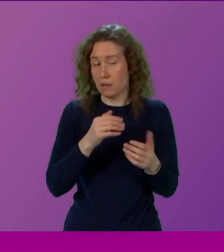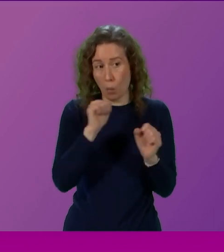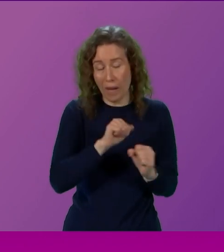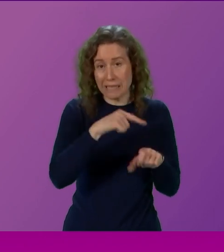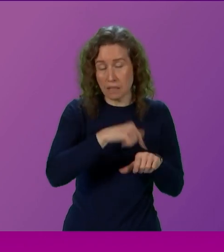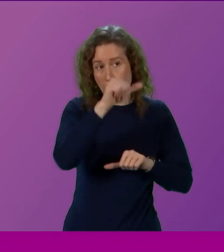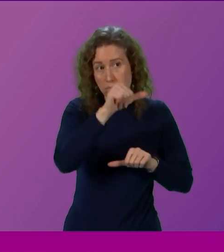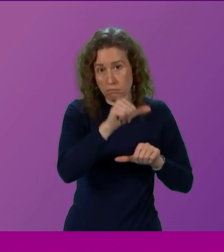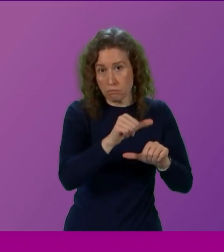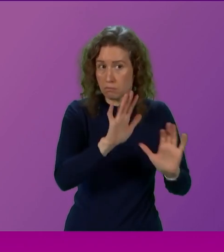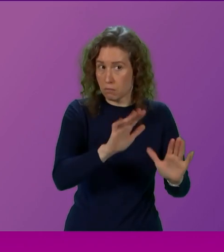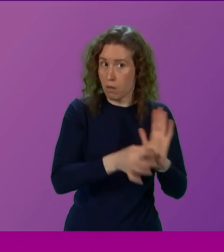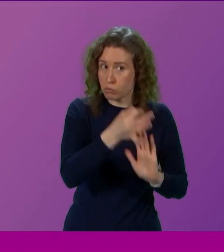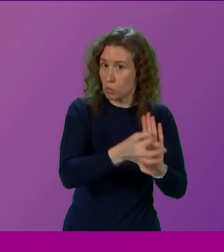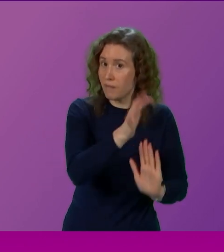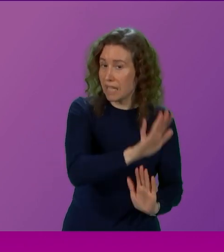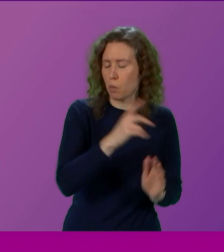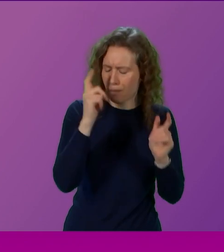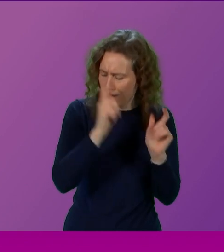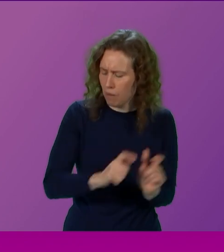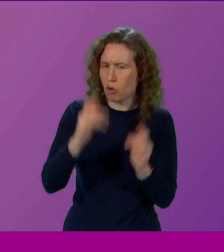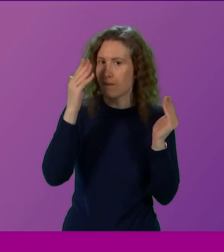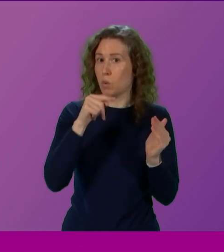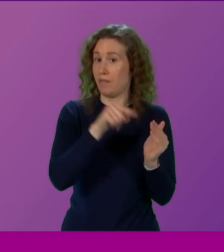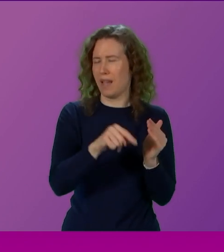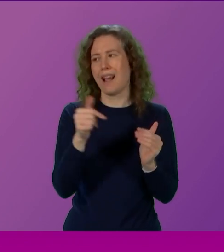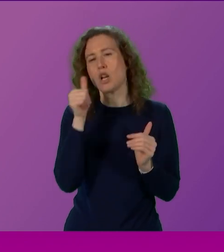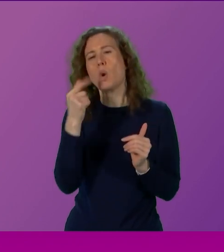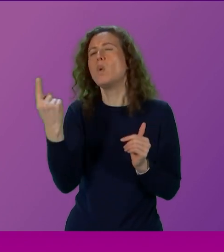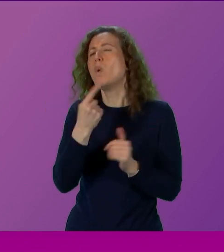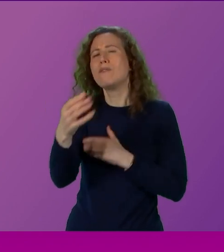and we will continue with that focus. I know that it will be a priority for whoever succeeds